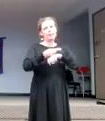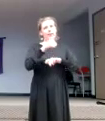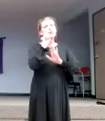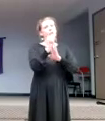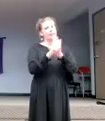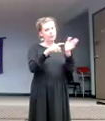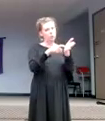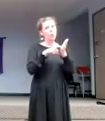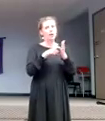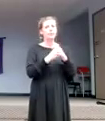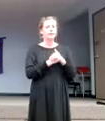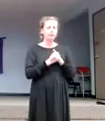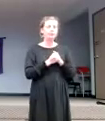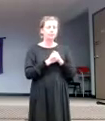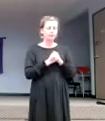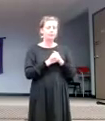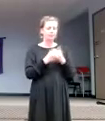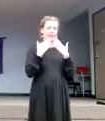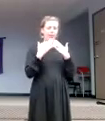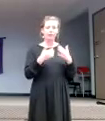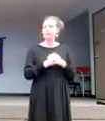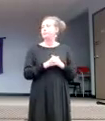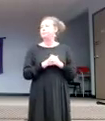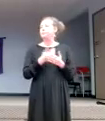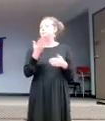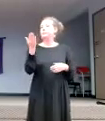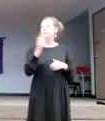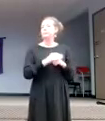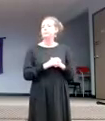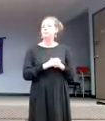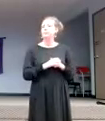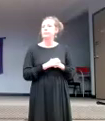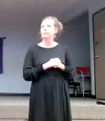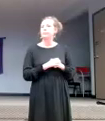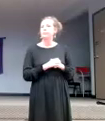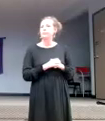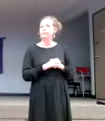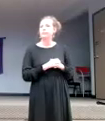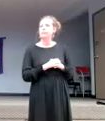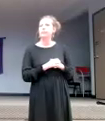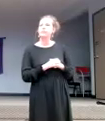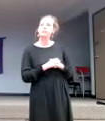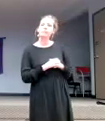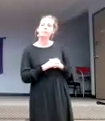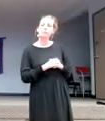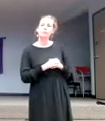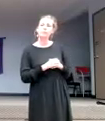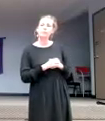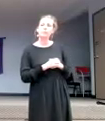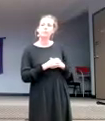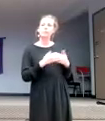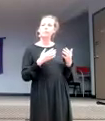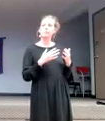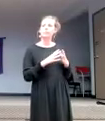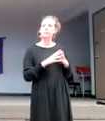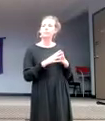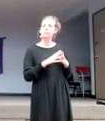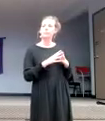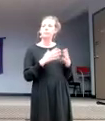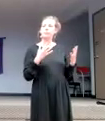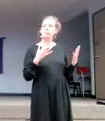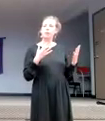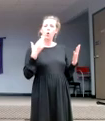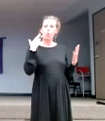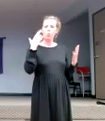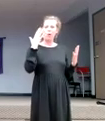mandate. Question.